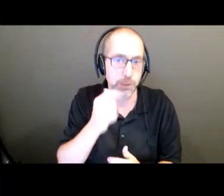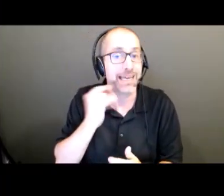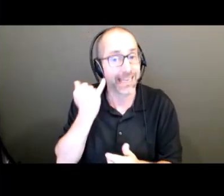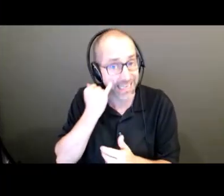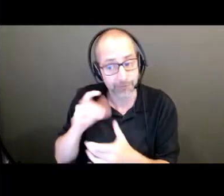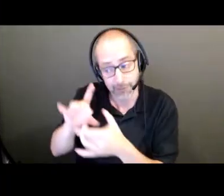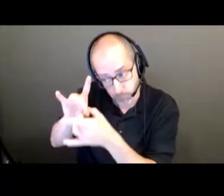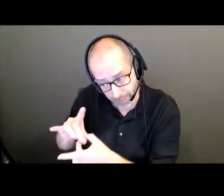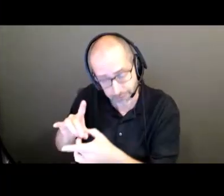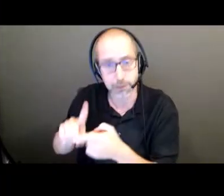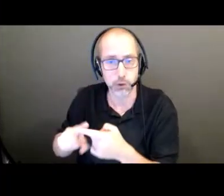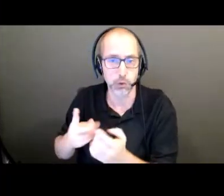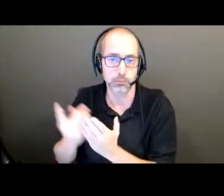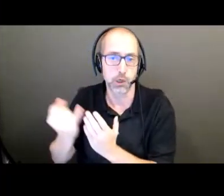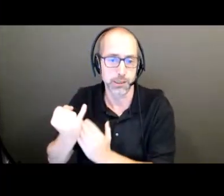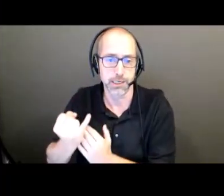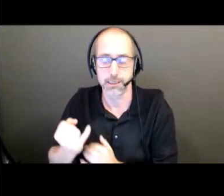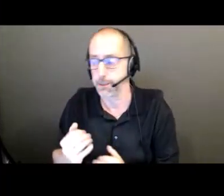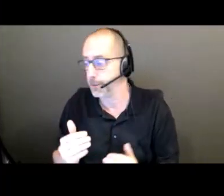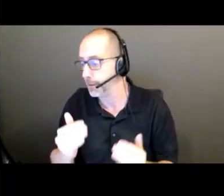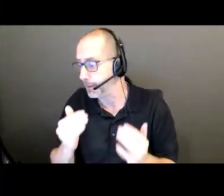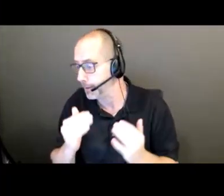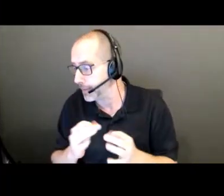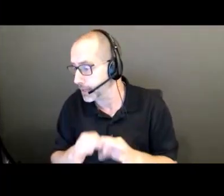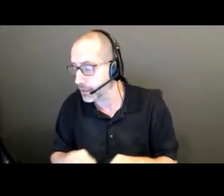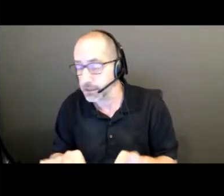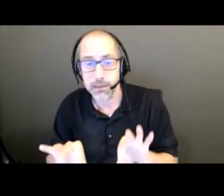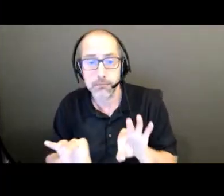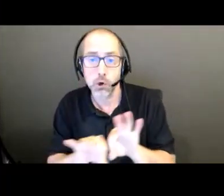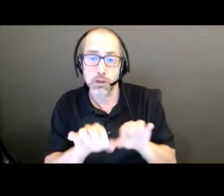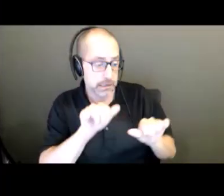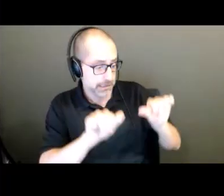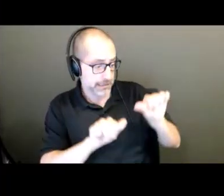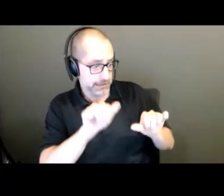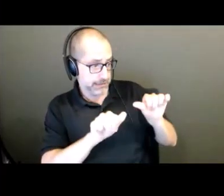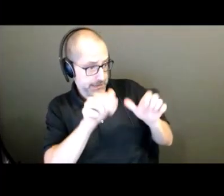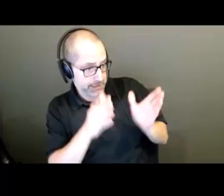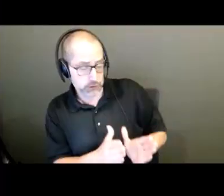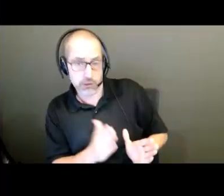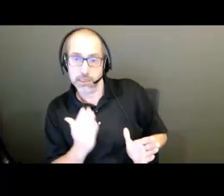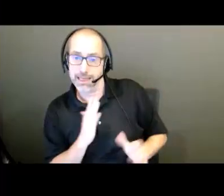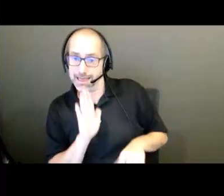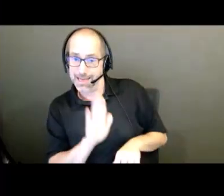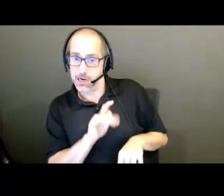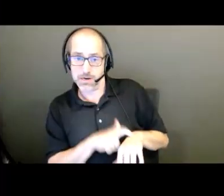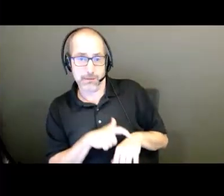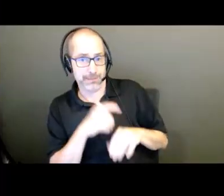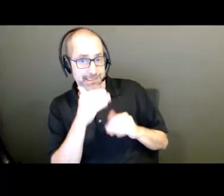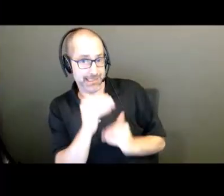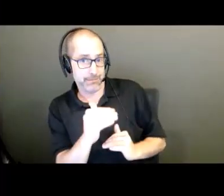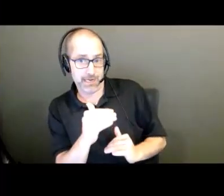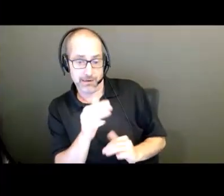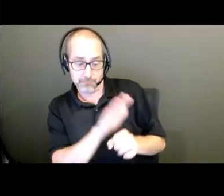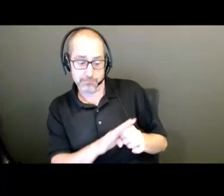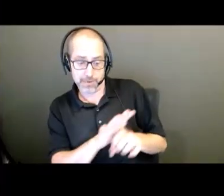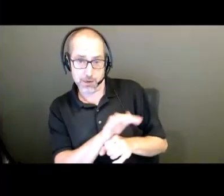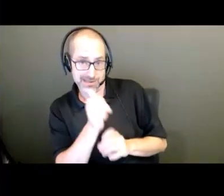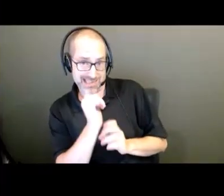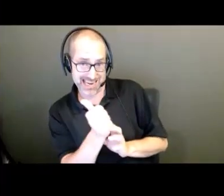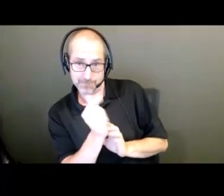It's important to keep in mind that the Peers have limited time, about 10 minutes, to review supporting documents.